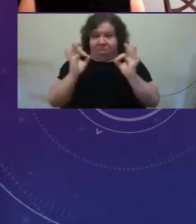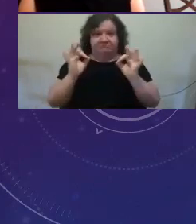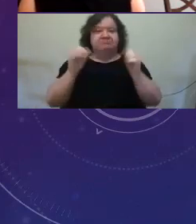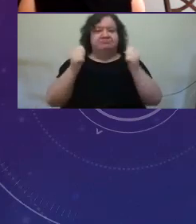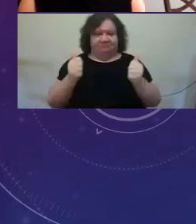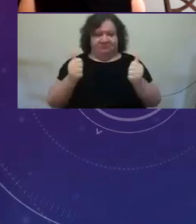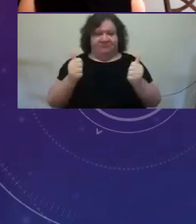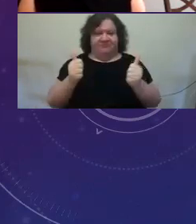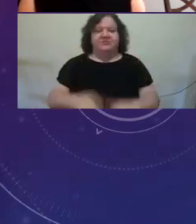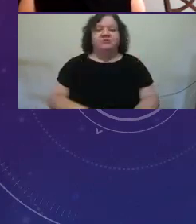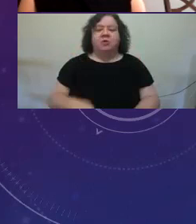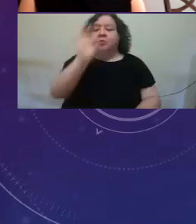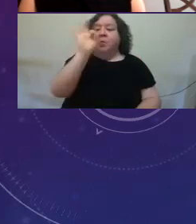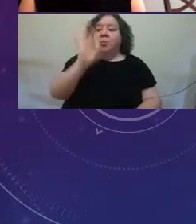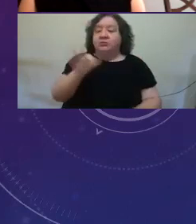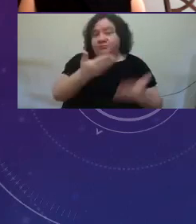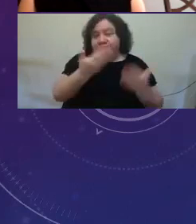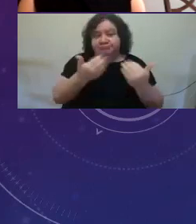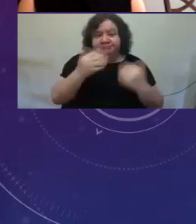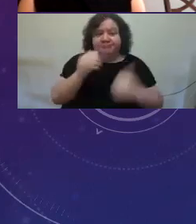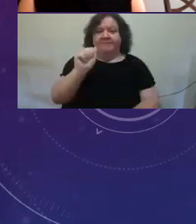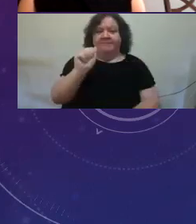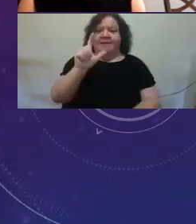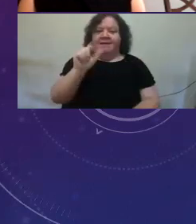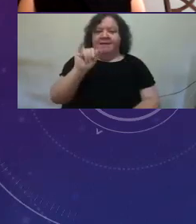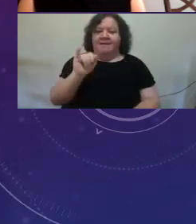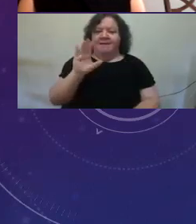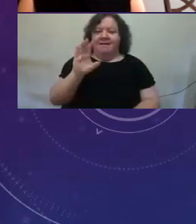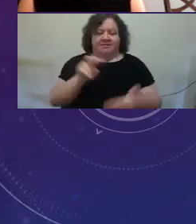provide some of the existing guides for accessibility requirements and measures